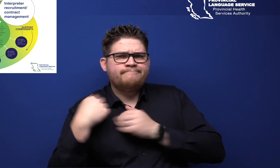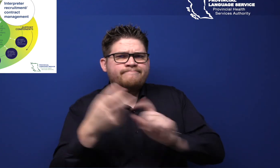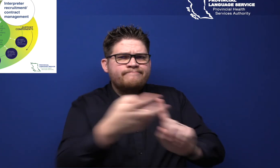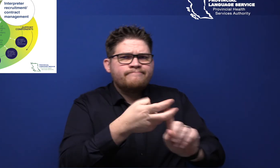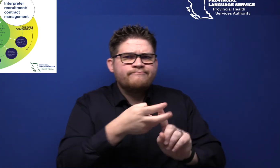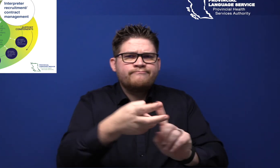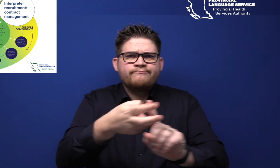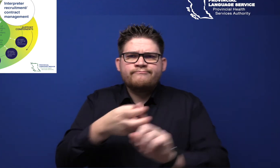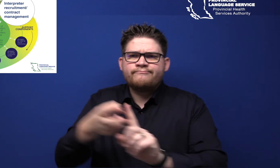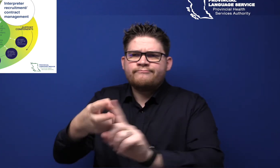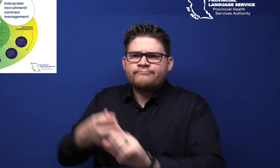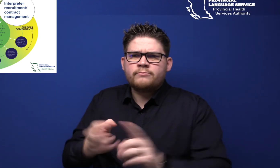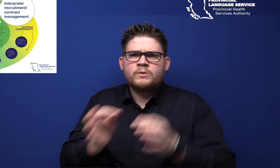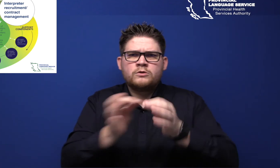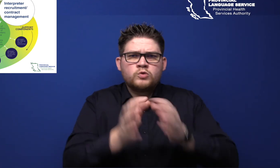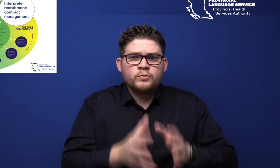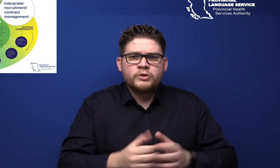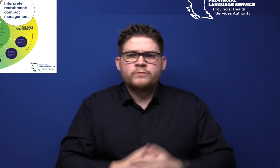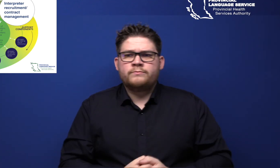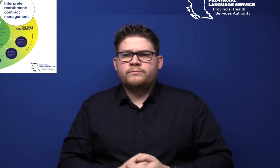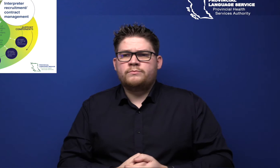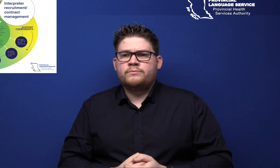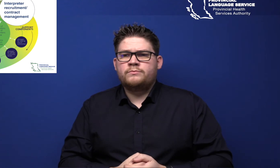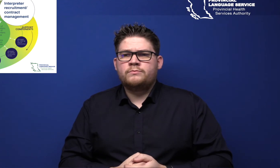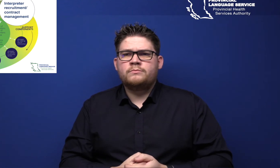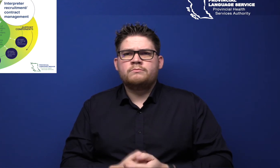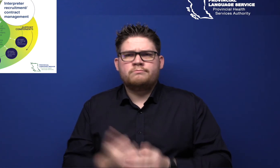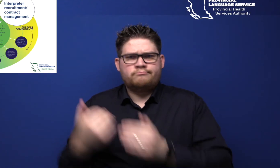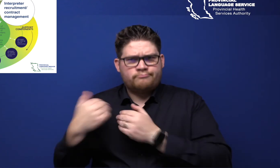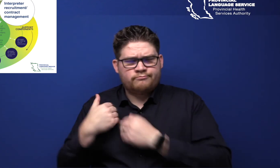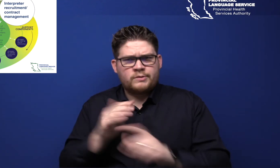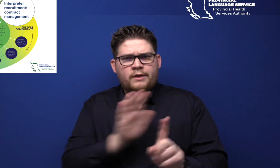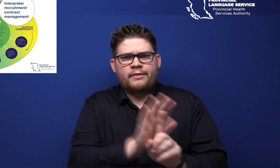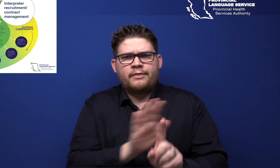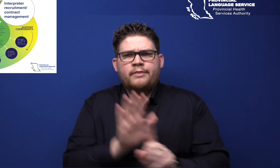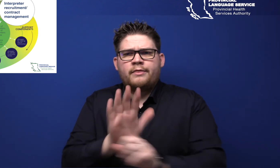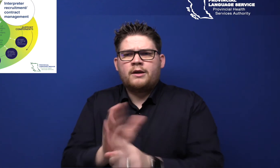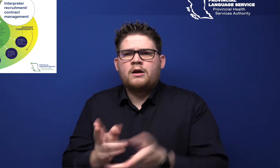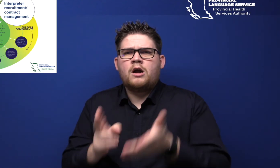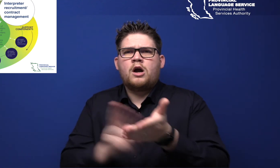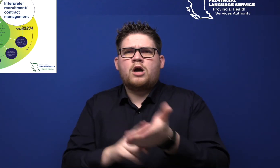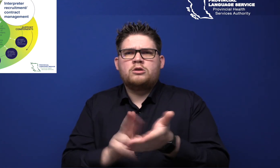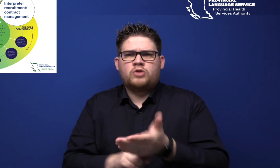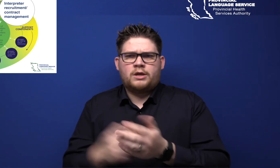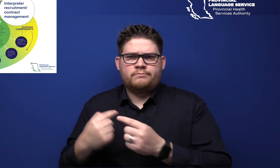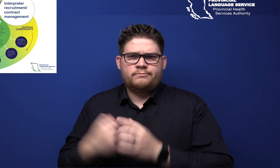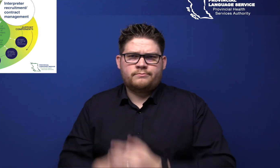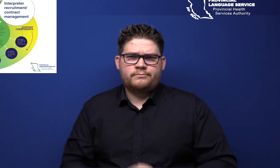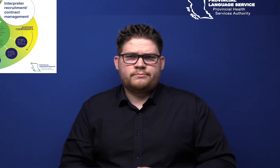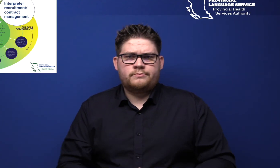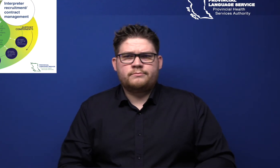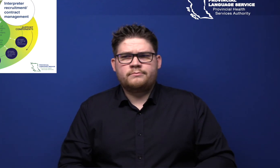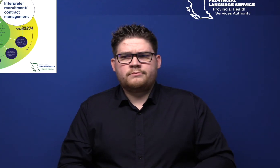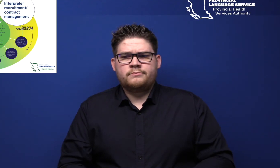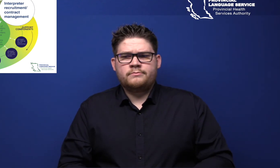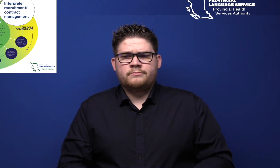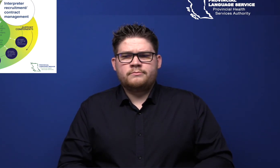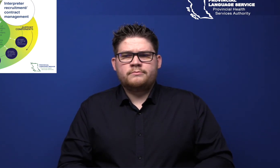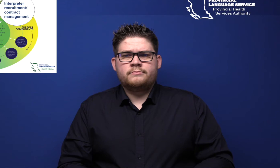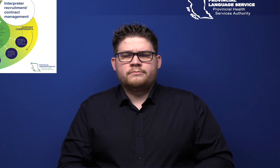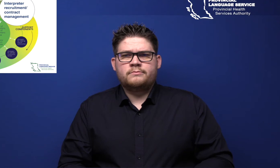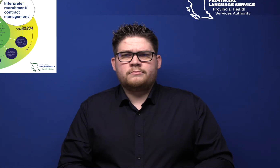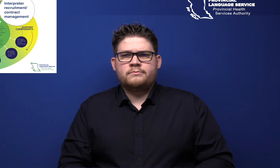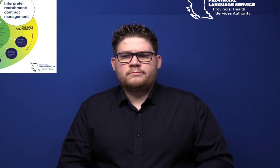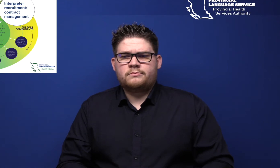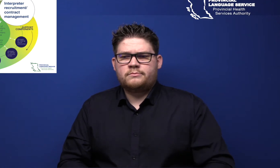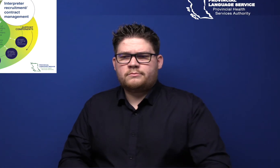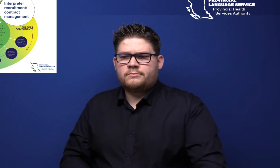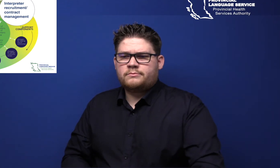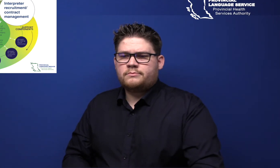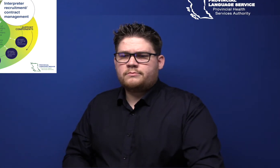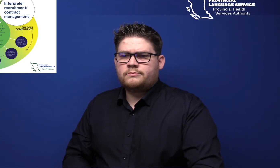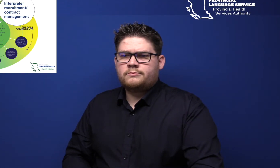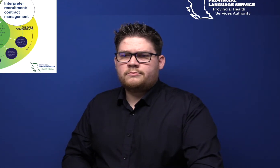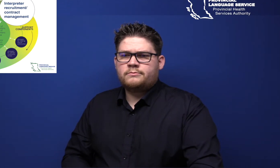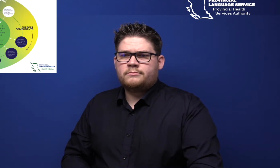THEY WILL ALSO BE RESPONSIBLE FOR INTERPRETER RECRUITMENT AND MANAGING THE CONTRACTS THAT THEY HAVE WITH THOSE INTERPRETERS.